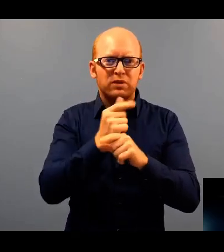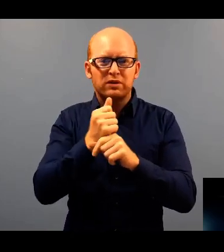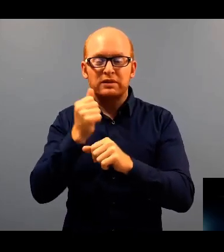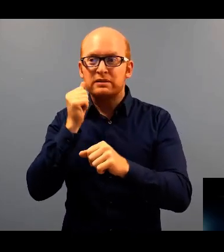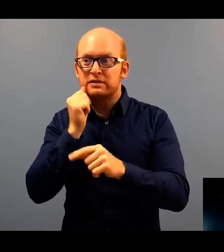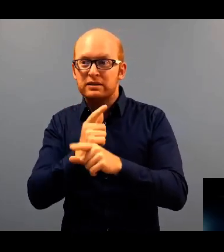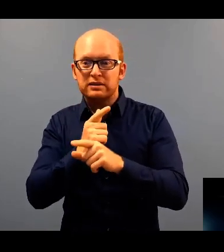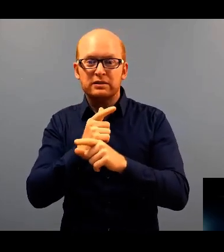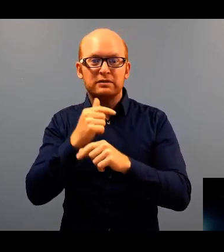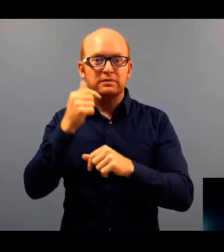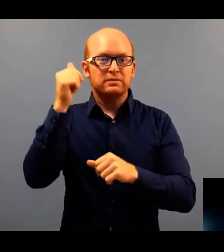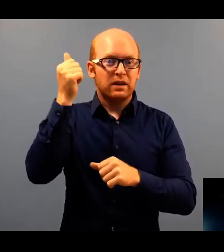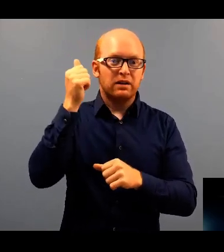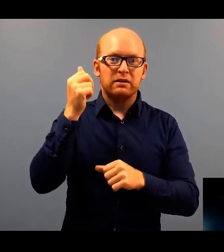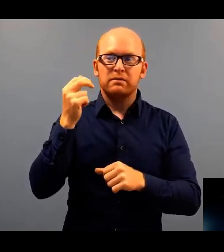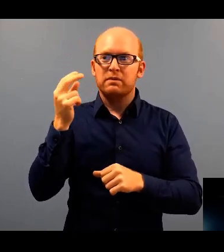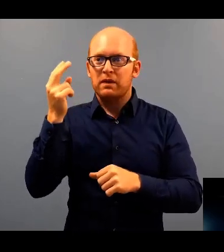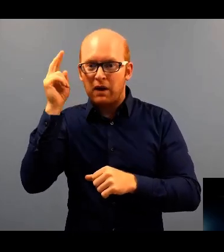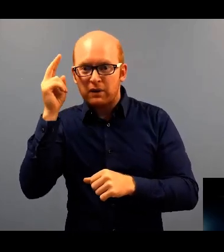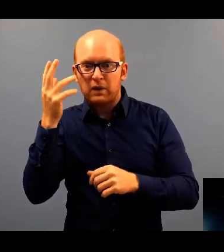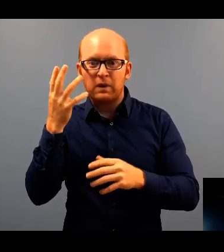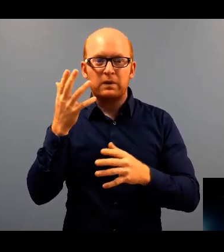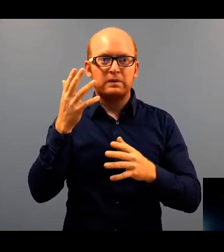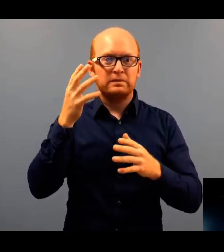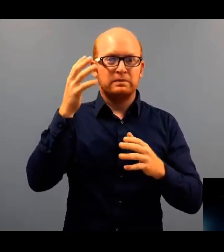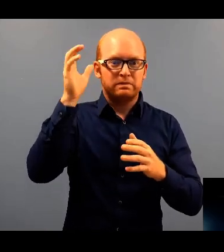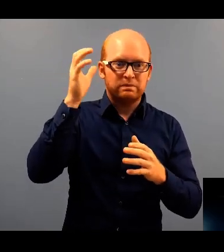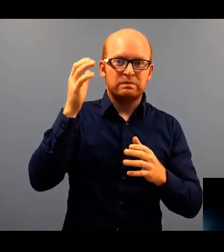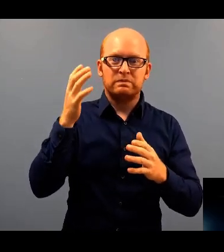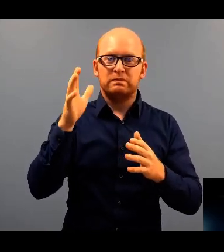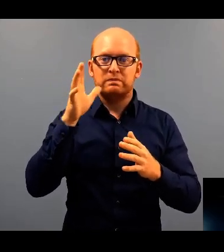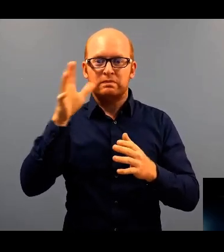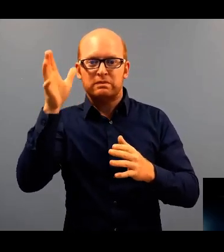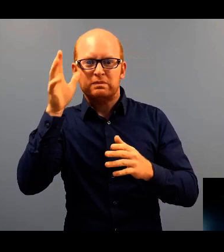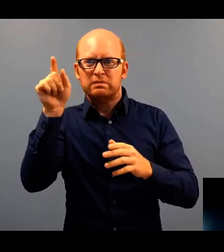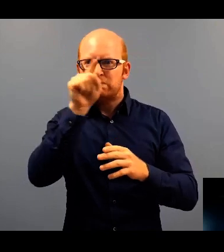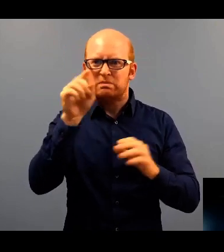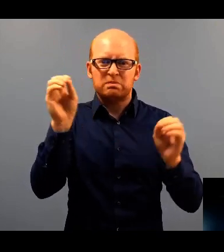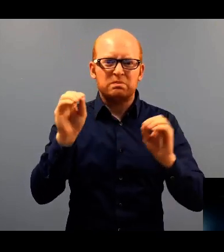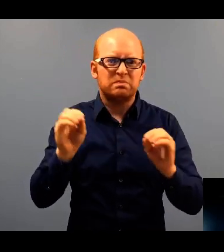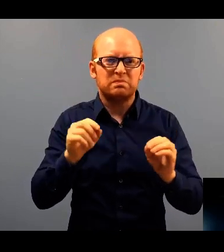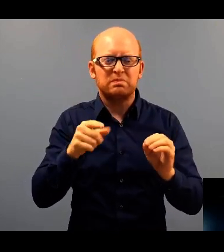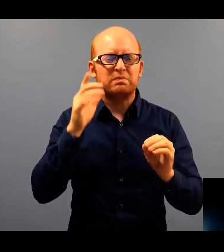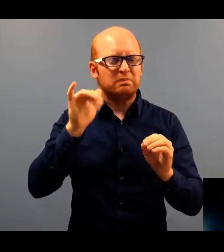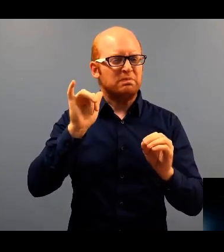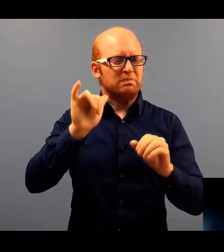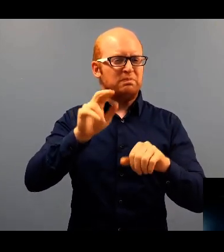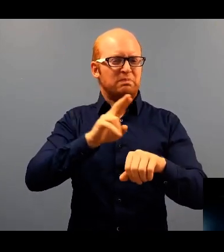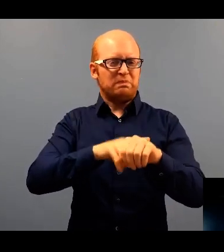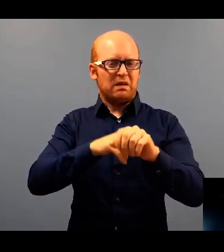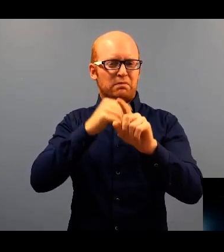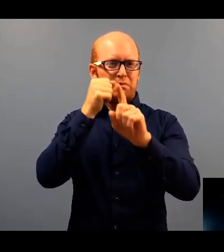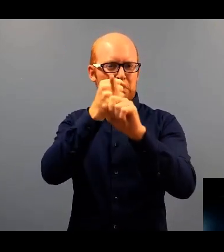Or they may have an affected sibling as they do in this pedigree. But their parents, children, aunts, uncles, and cousins